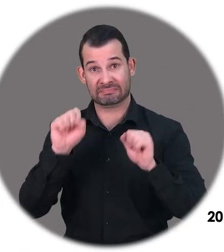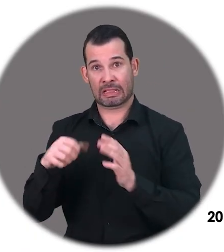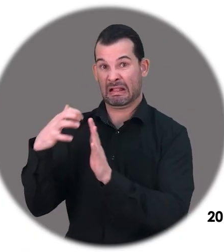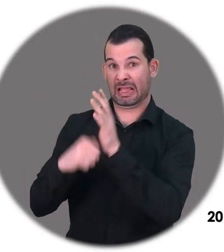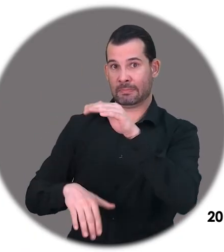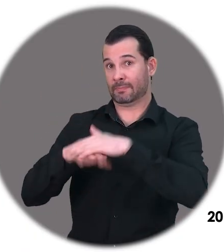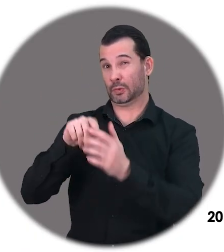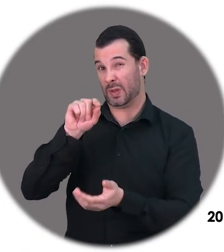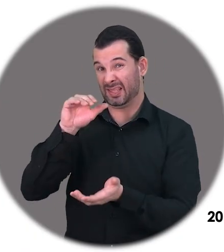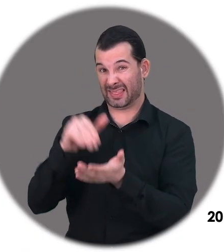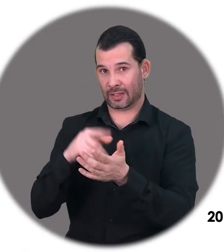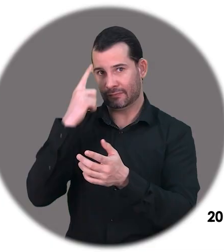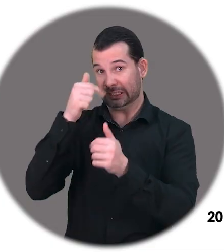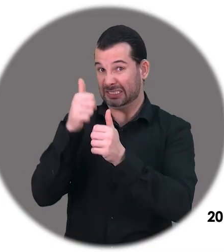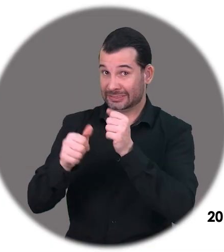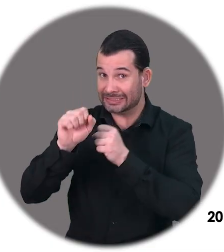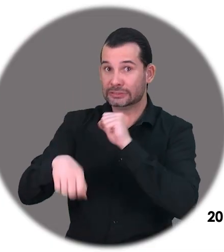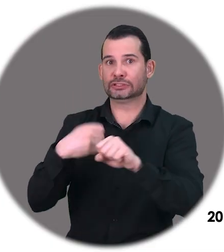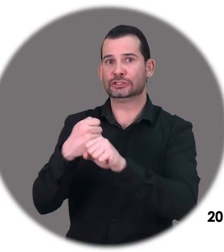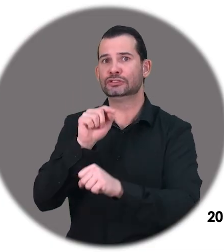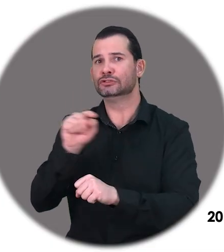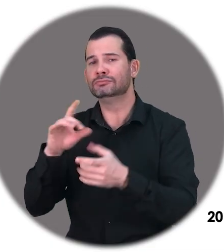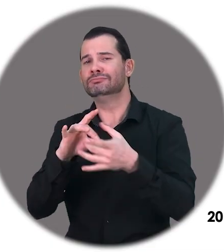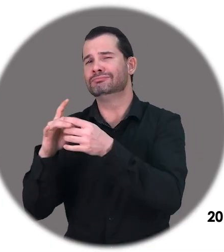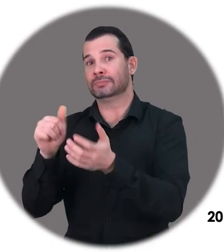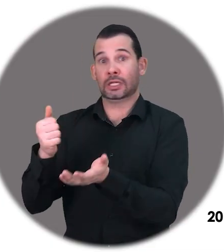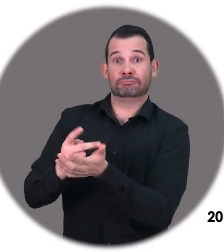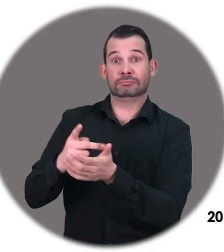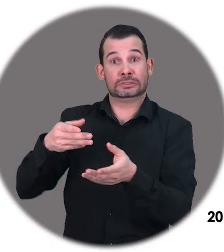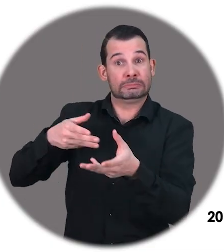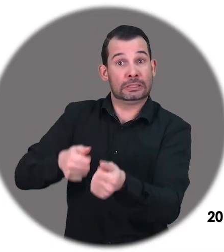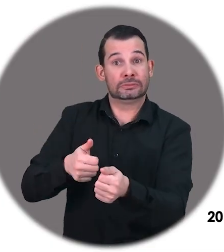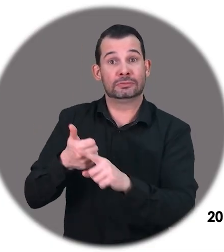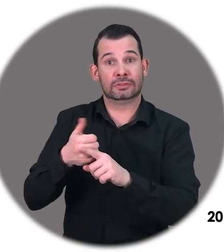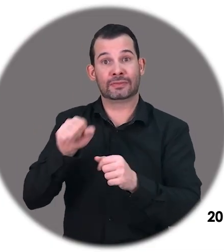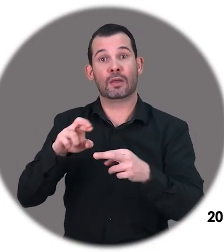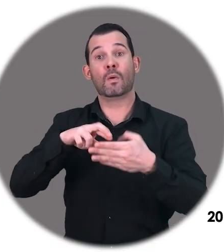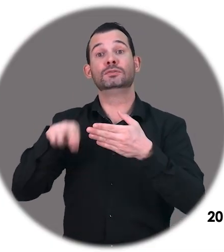You can claim up to $20,000 each year in eligible expenses,